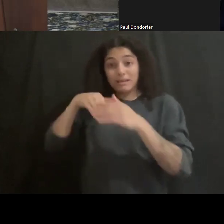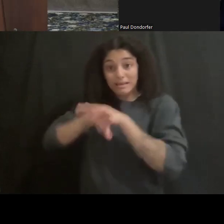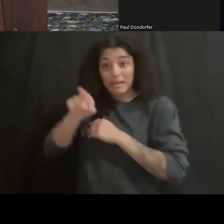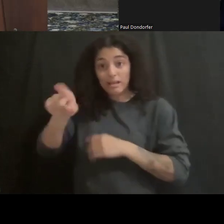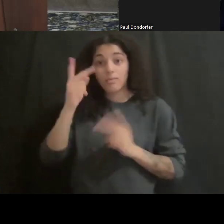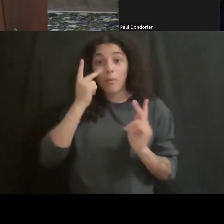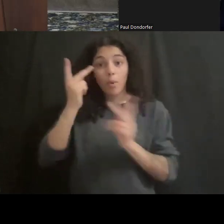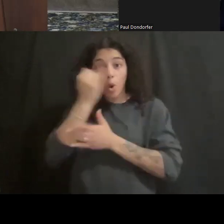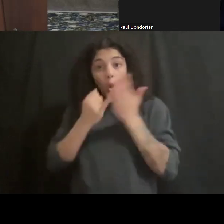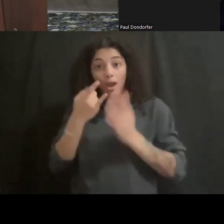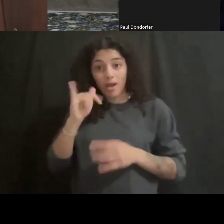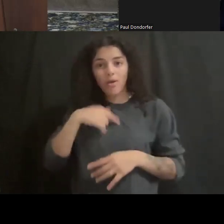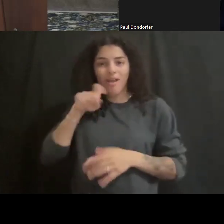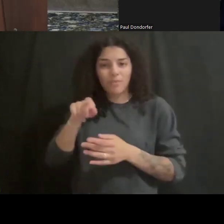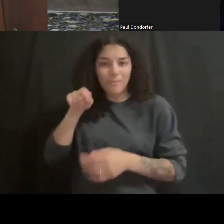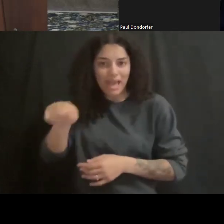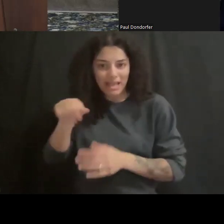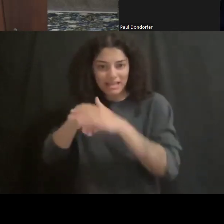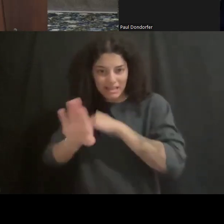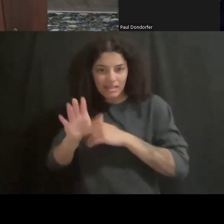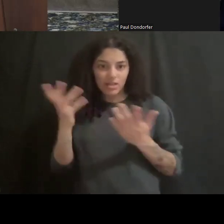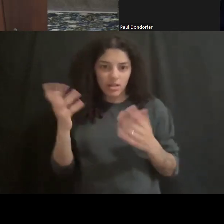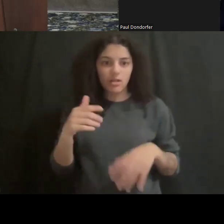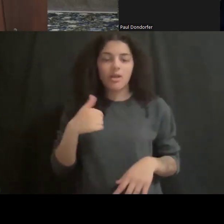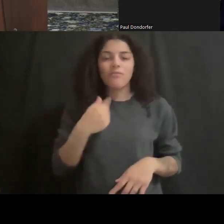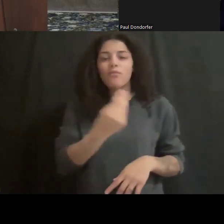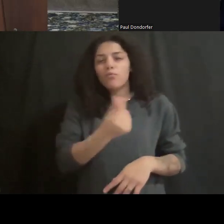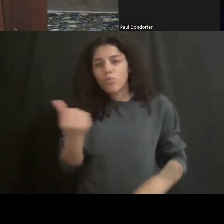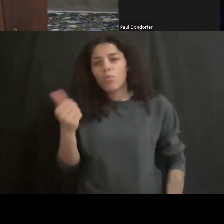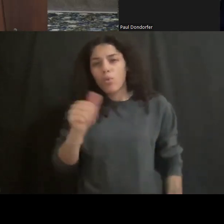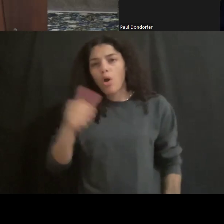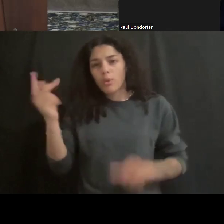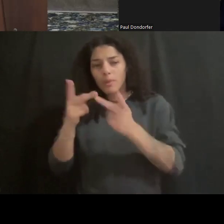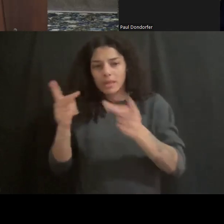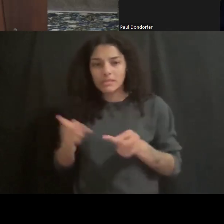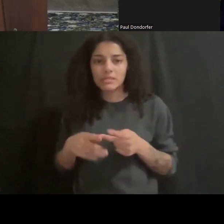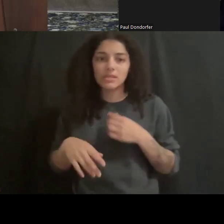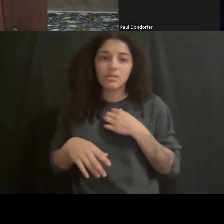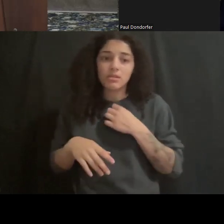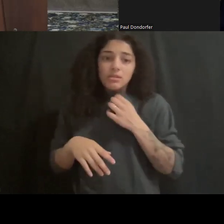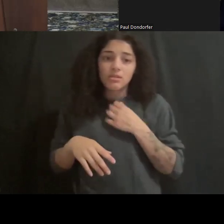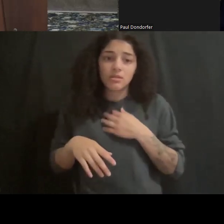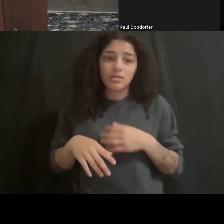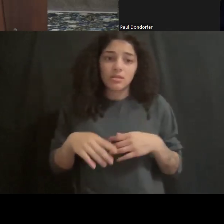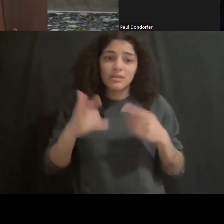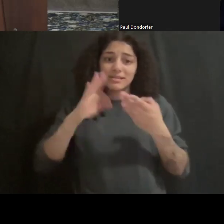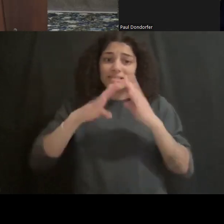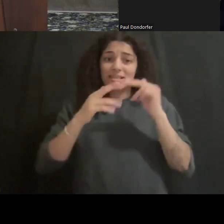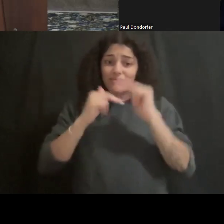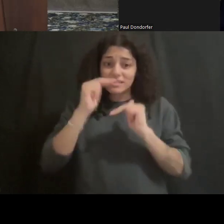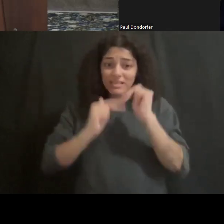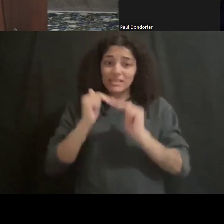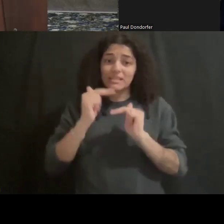places could be a few um city facilities convention center you have west conference